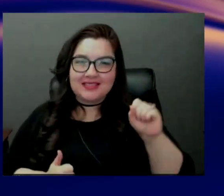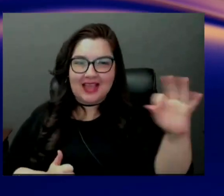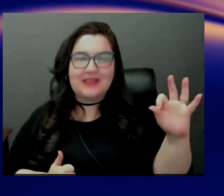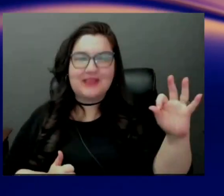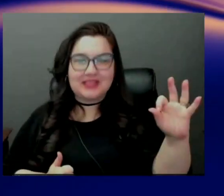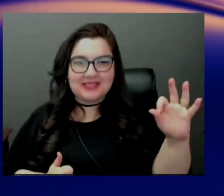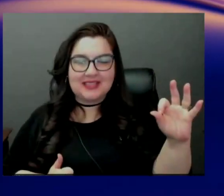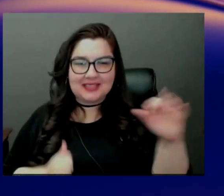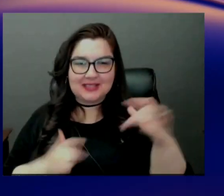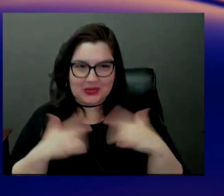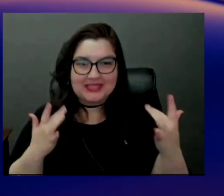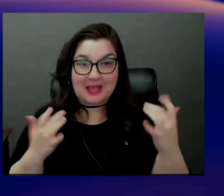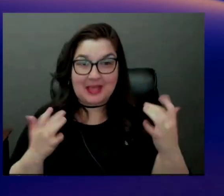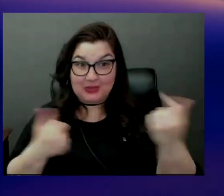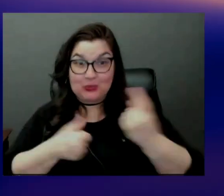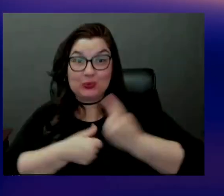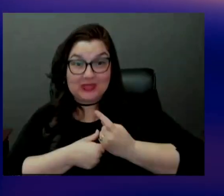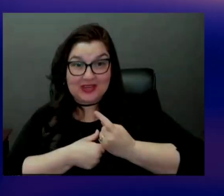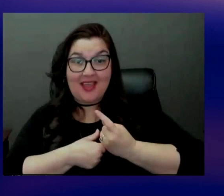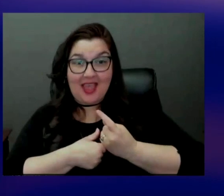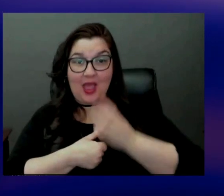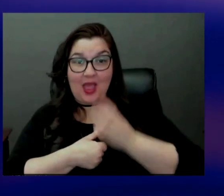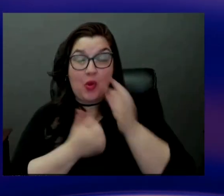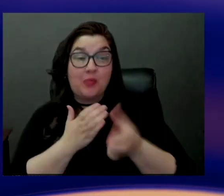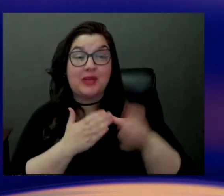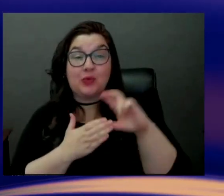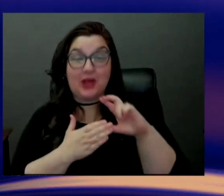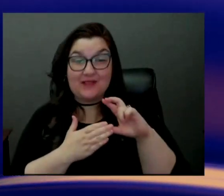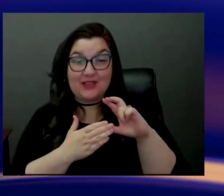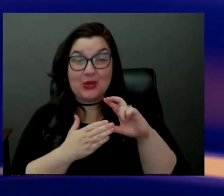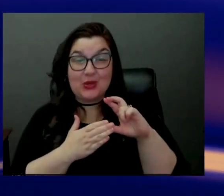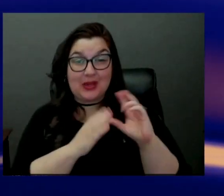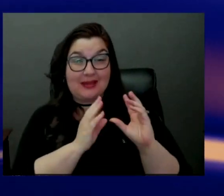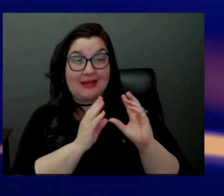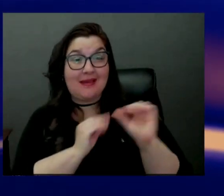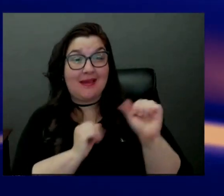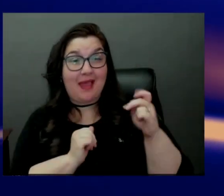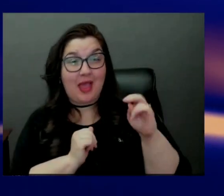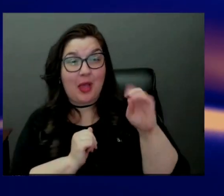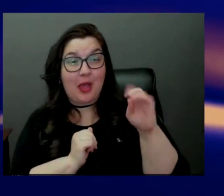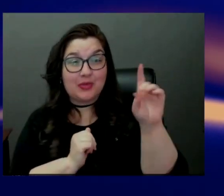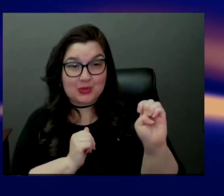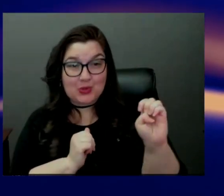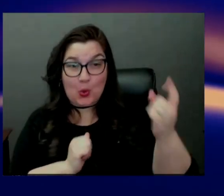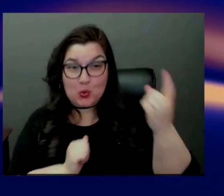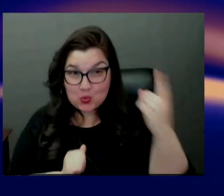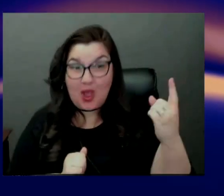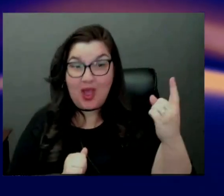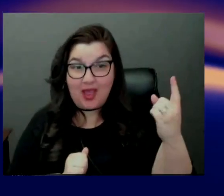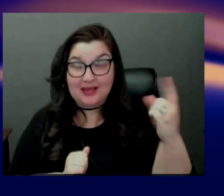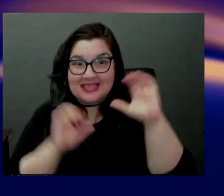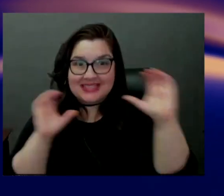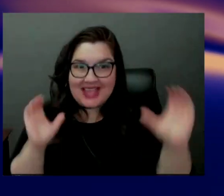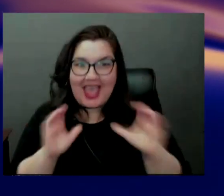And today I'll be reviewing episode one from the AWS Power Hour SysOps series that's active and happening right now.